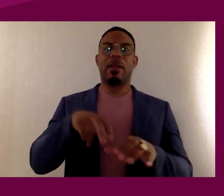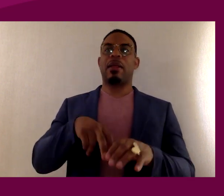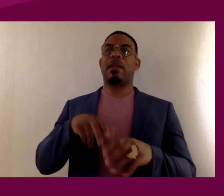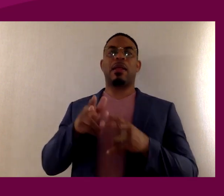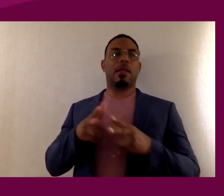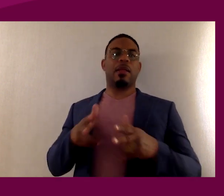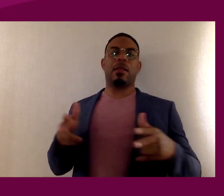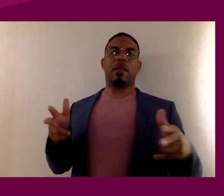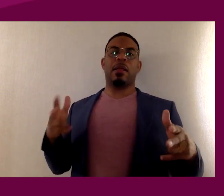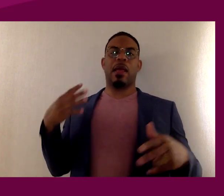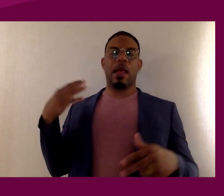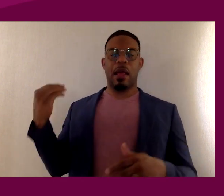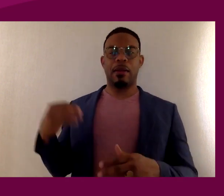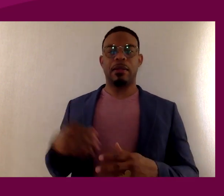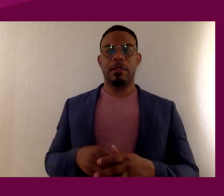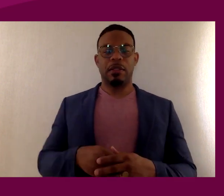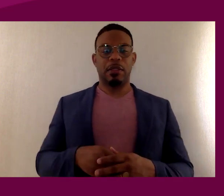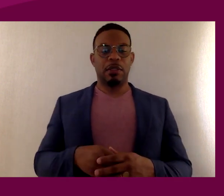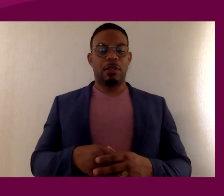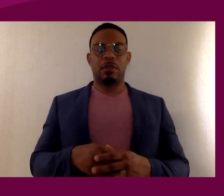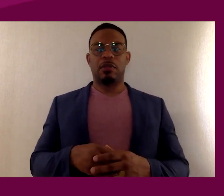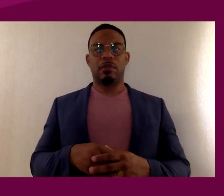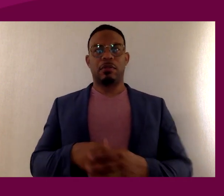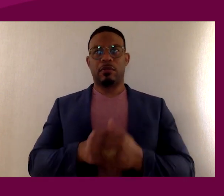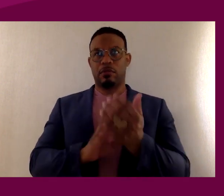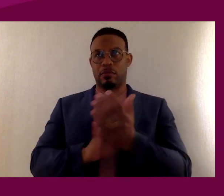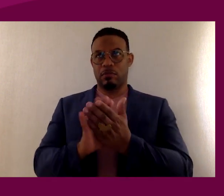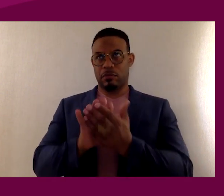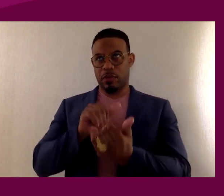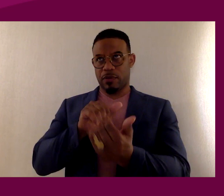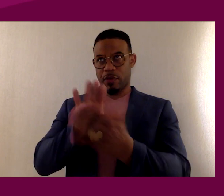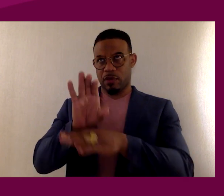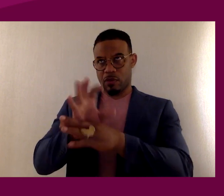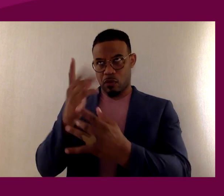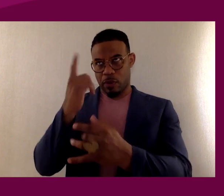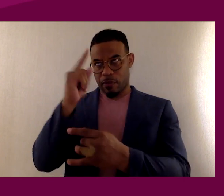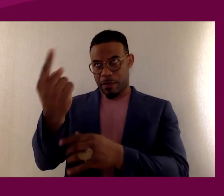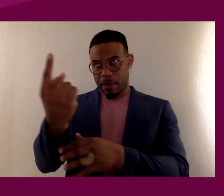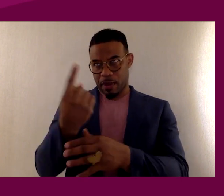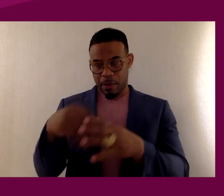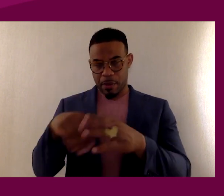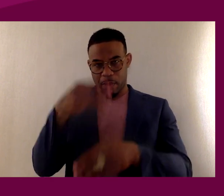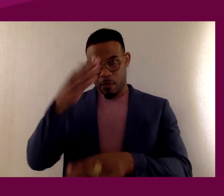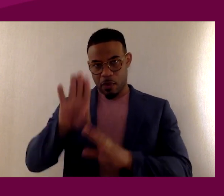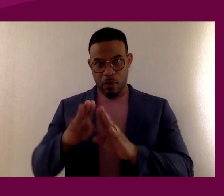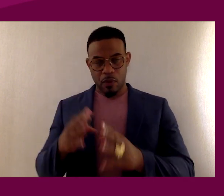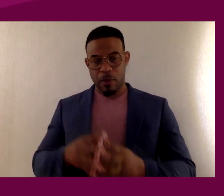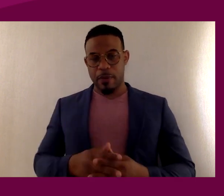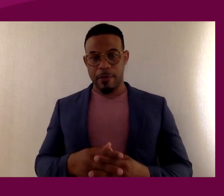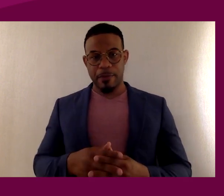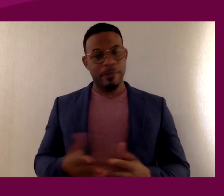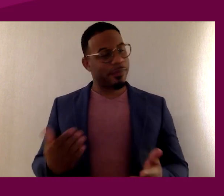not too many, everybody else sat along on the side of the curb facing the church waiting for him to